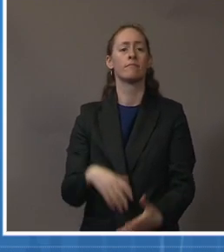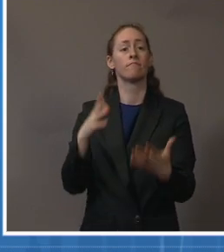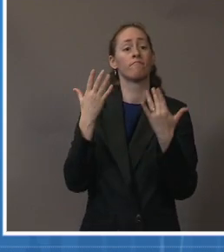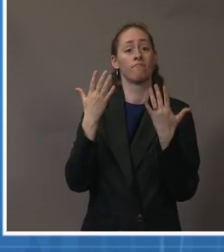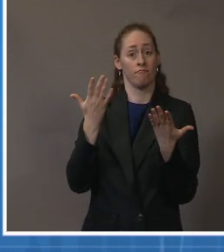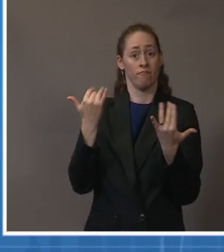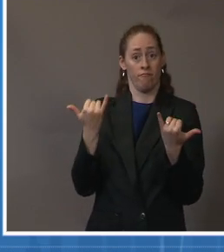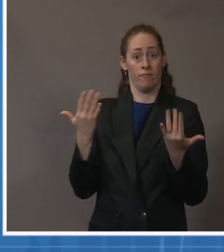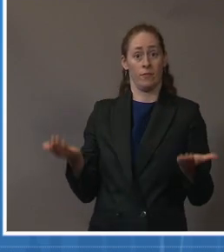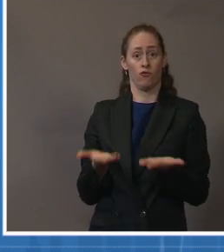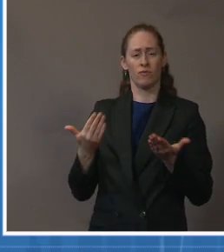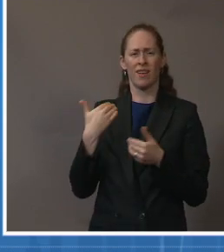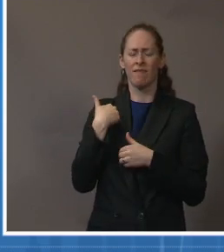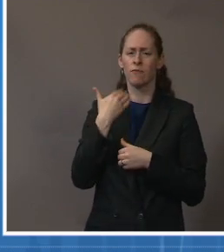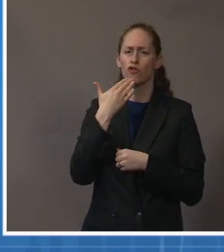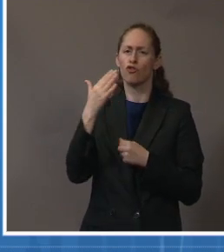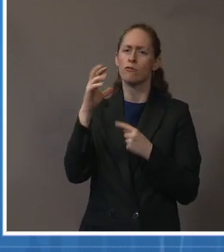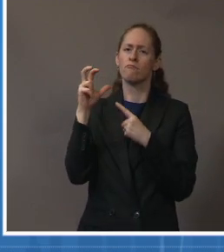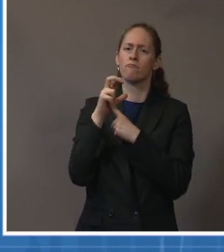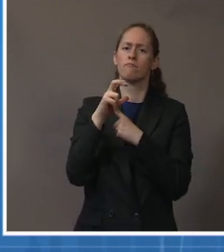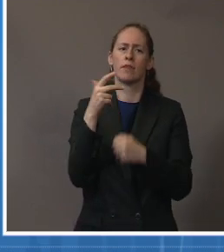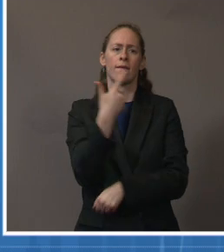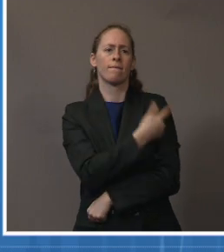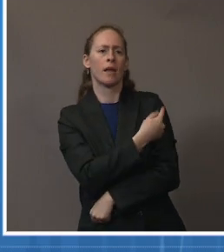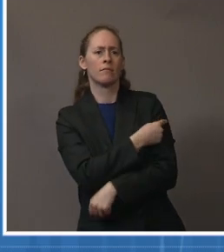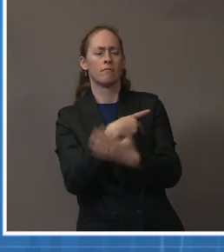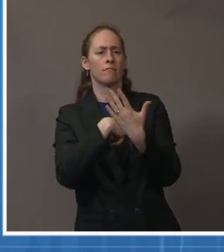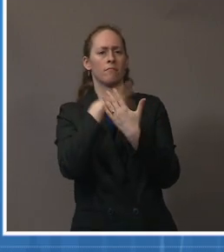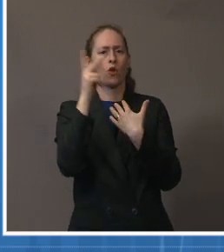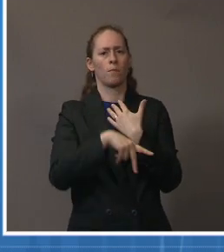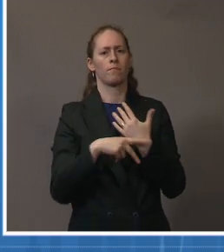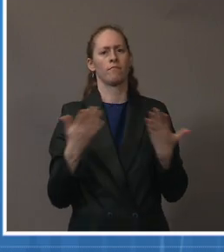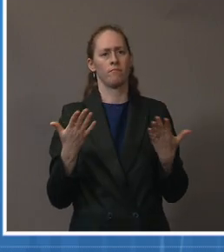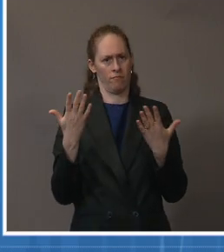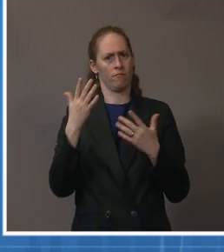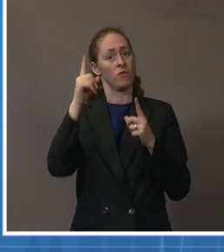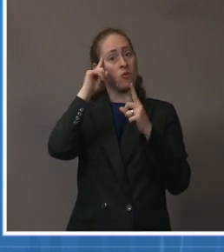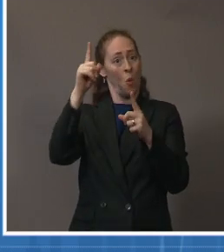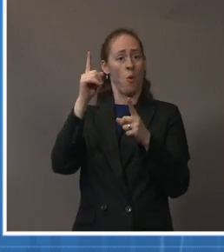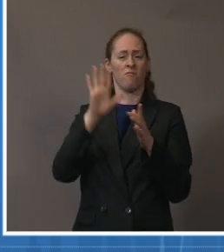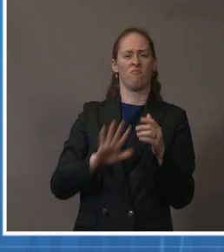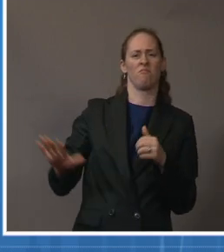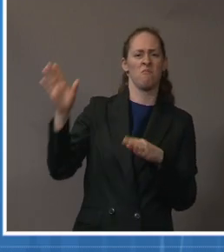have received at least one shot, and 52 percent of adult Americans are fully vaccinated.